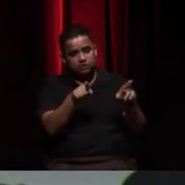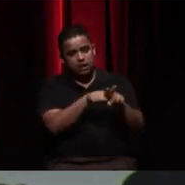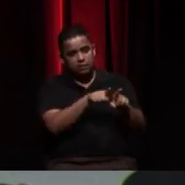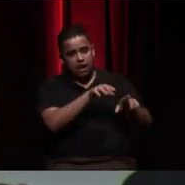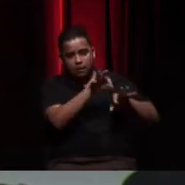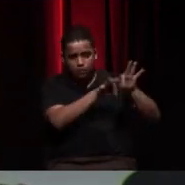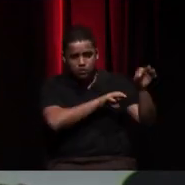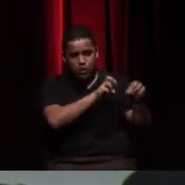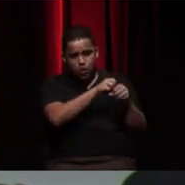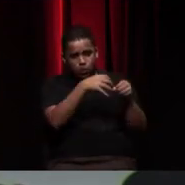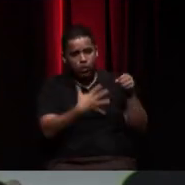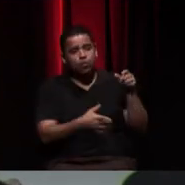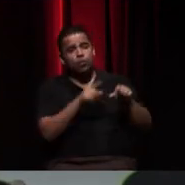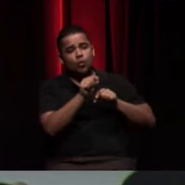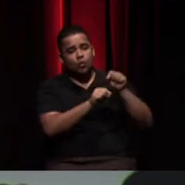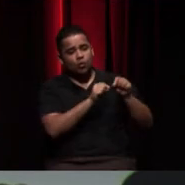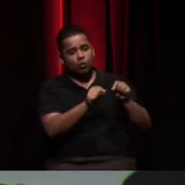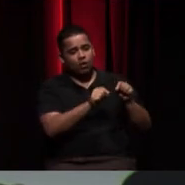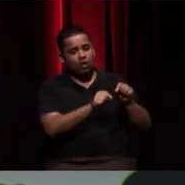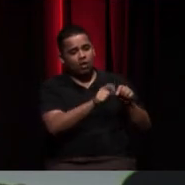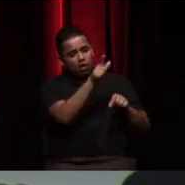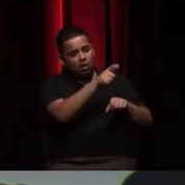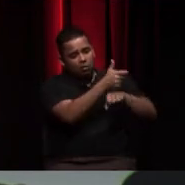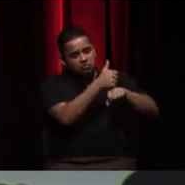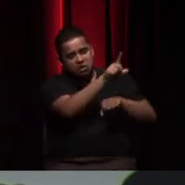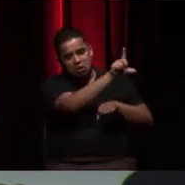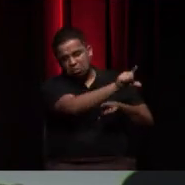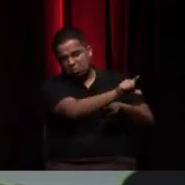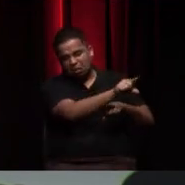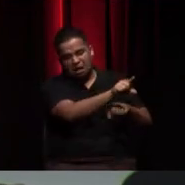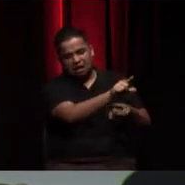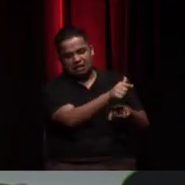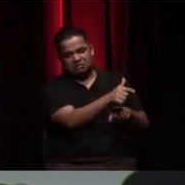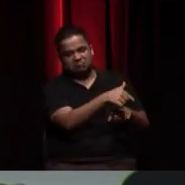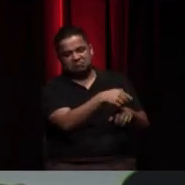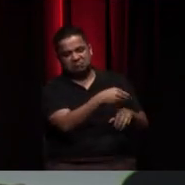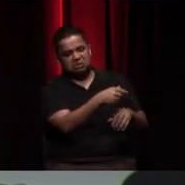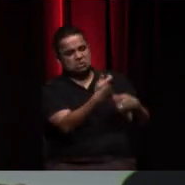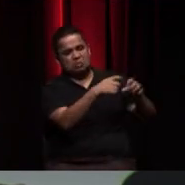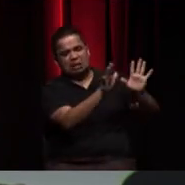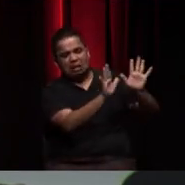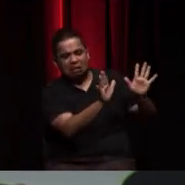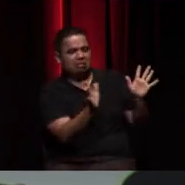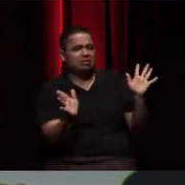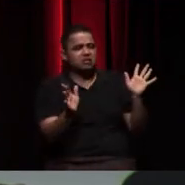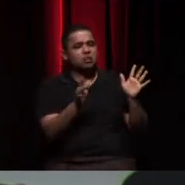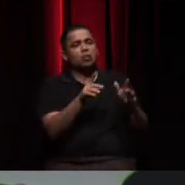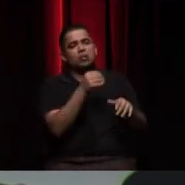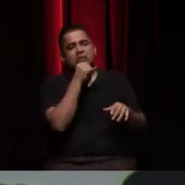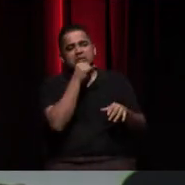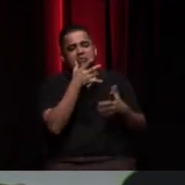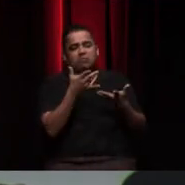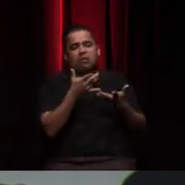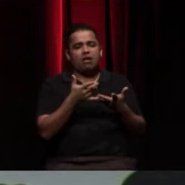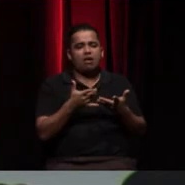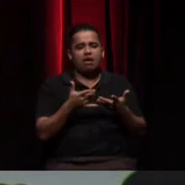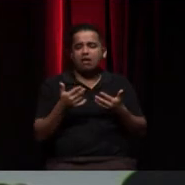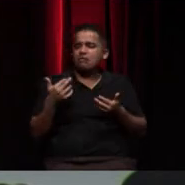as is the disqualification of professional journalists, as if the things we do were of lesser importance